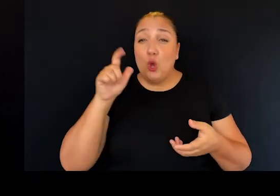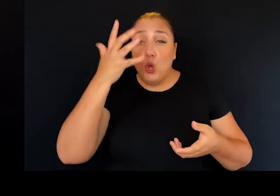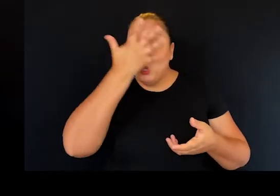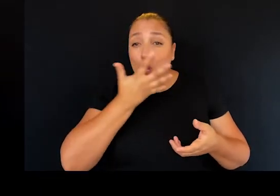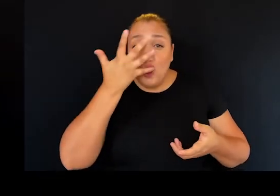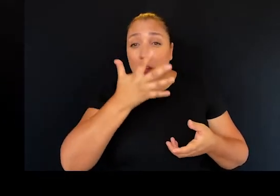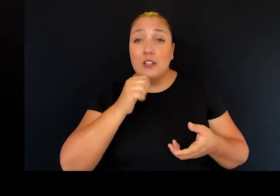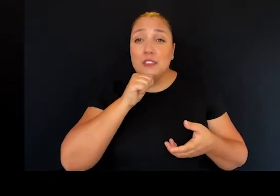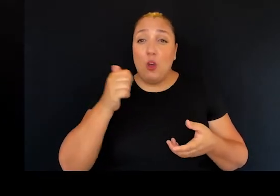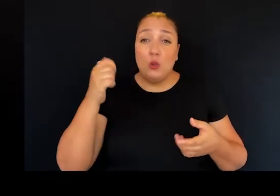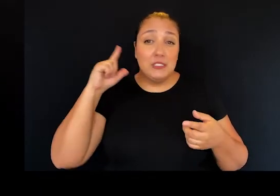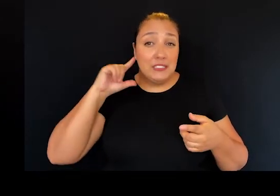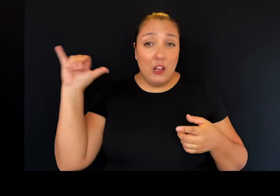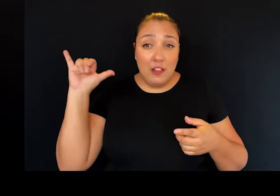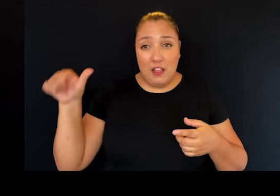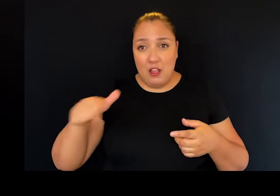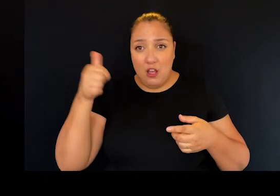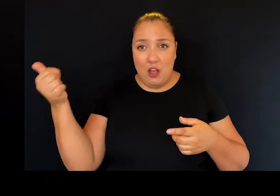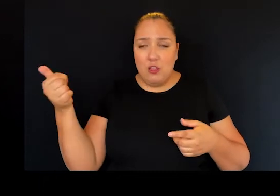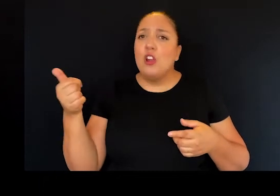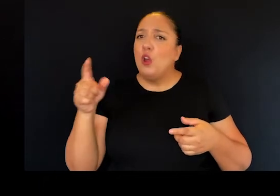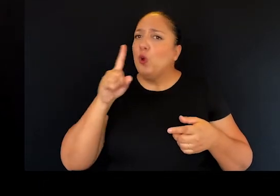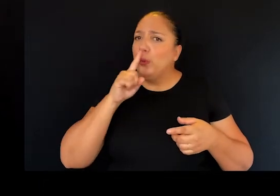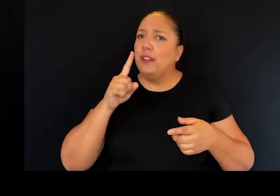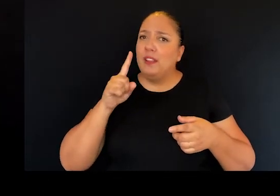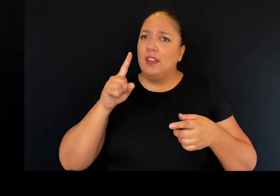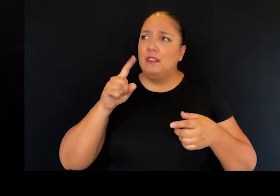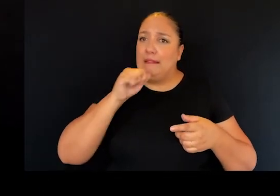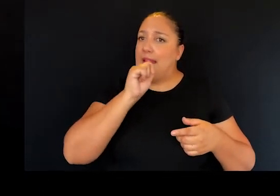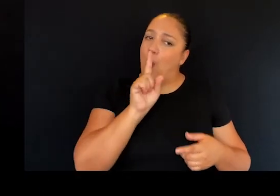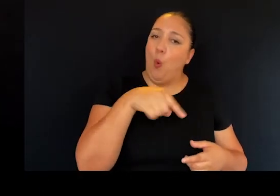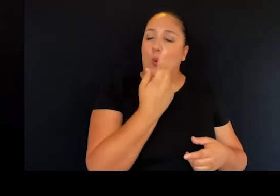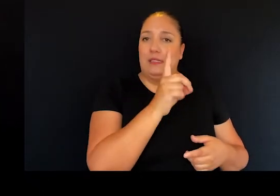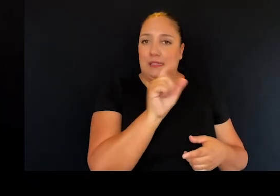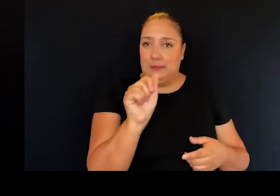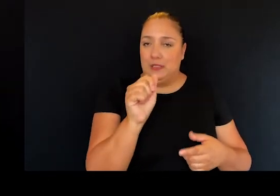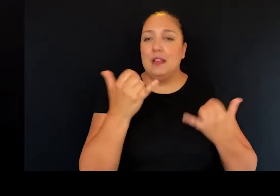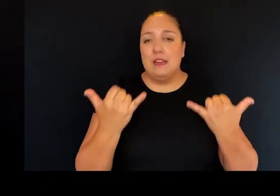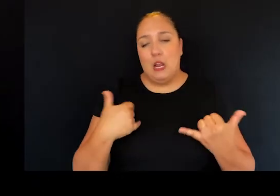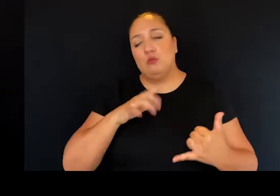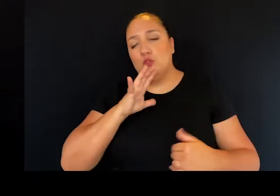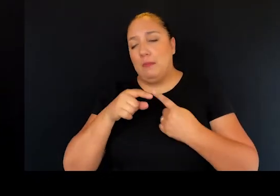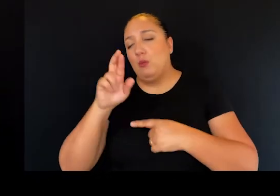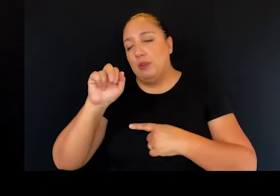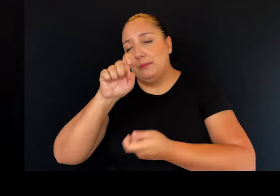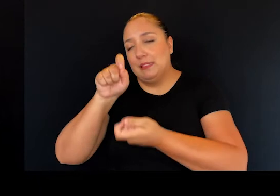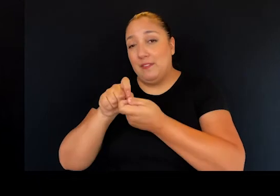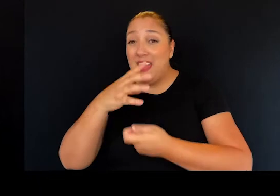people with disabilities, and right now I'm talking about race in particular, and women in particular, right, black women.